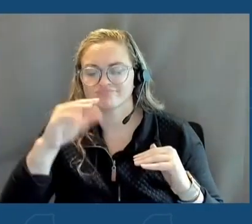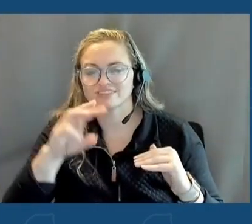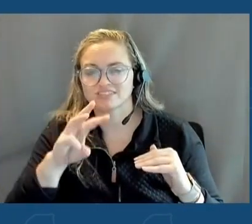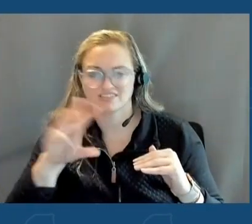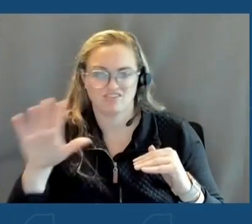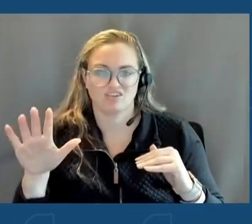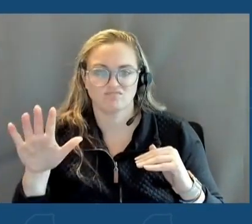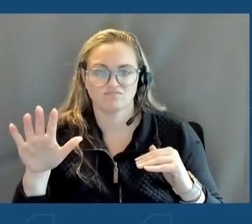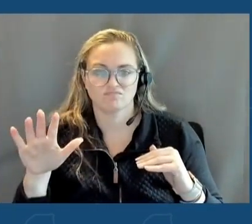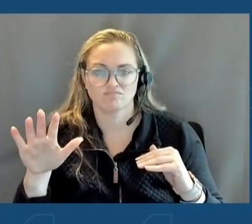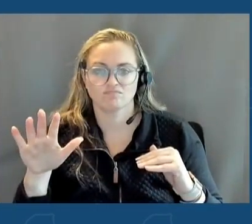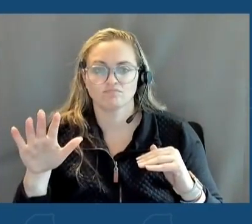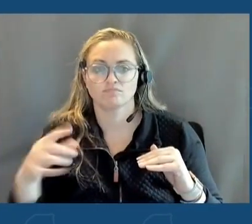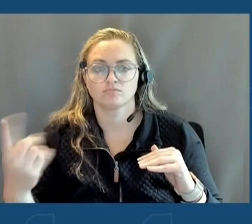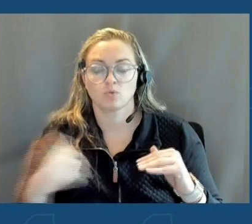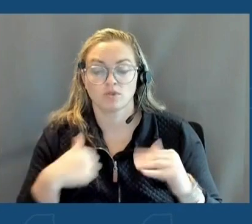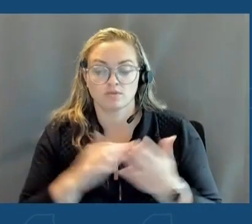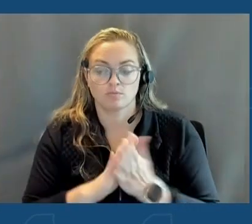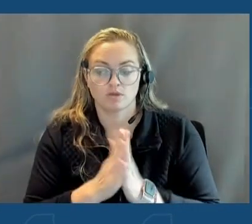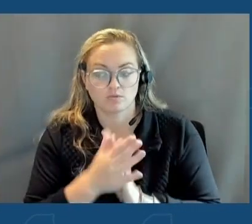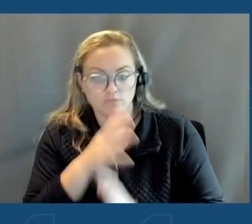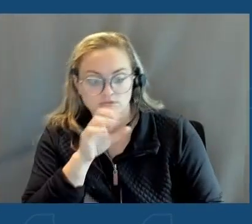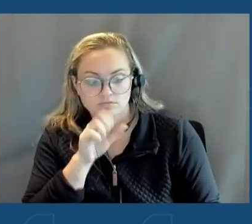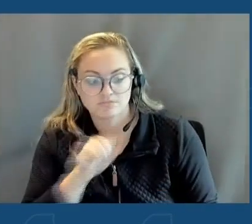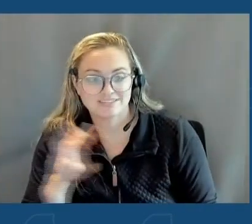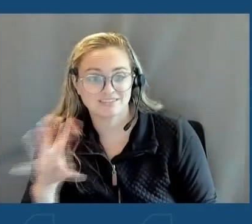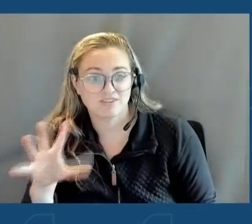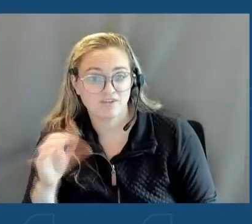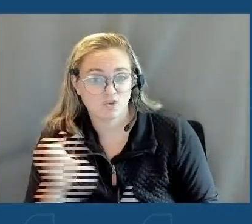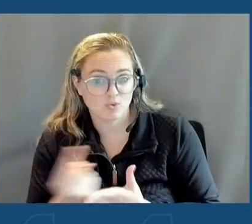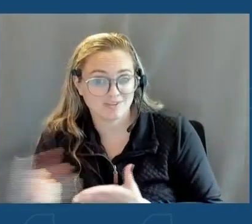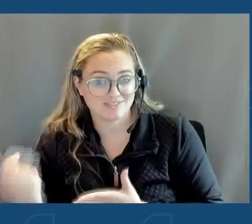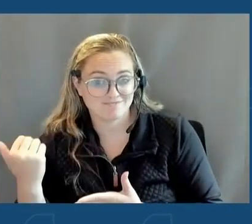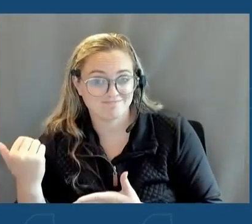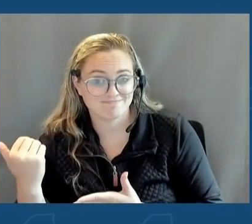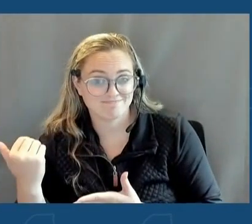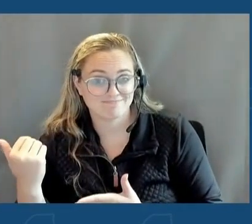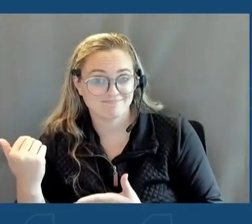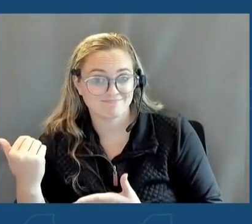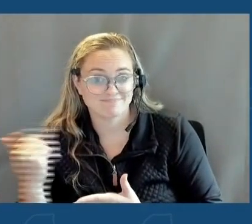PEOPLE WHO ARE 65 AND OLDER. 88% OF COVID DEATHS ARE PEOPLE